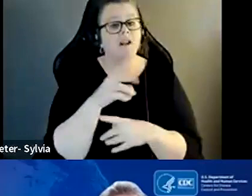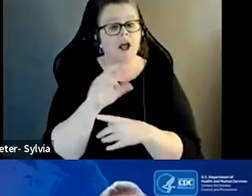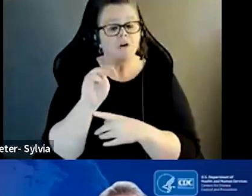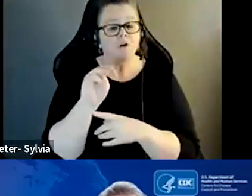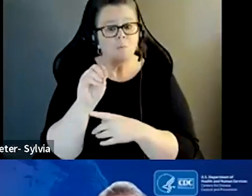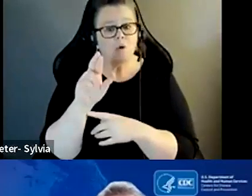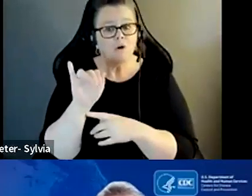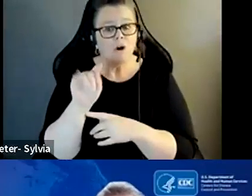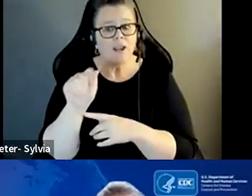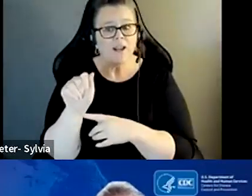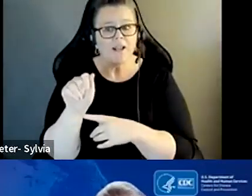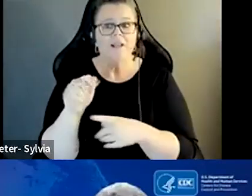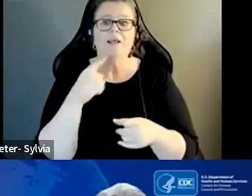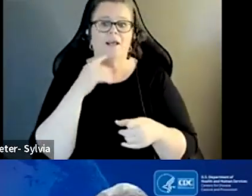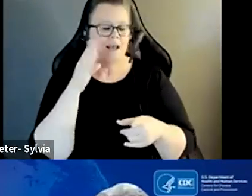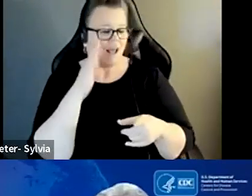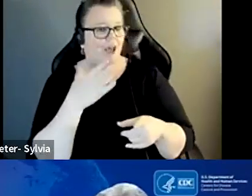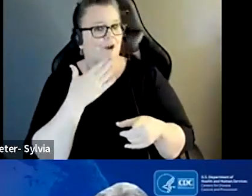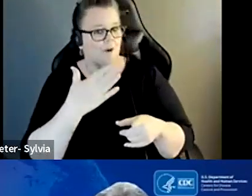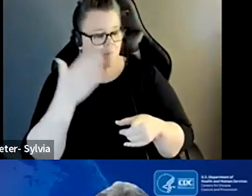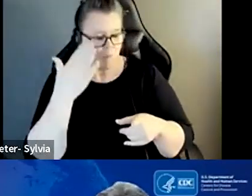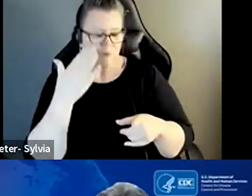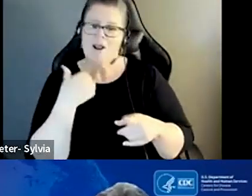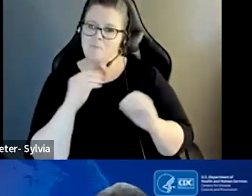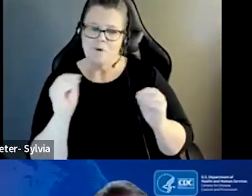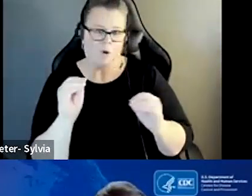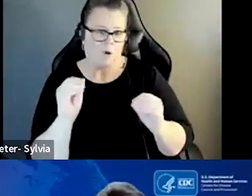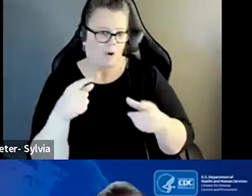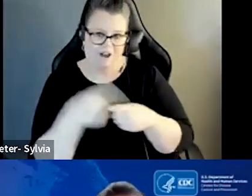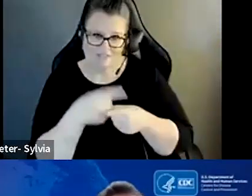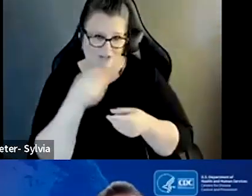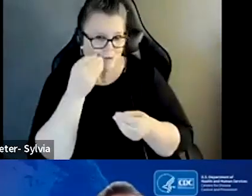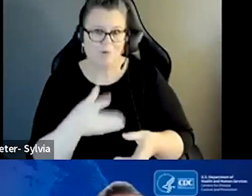Morning, everyone. I'm Julie Morita, and I have no conflicts to report. Good to see you this morning, Julie.